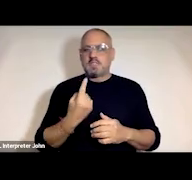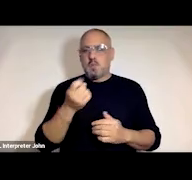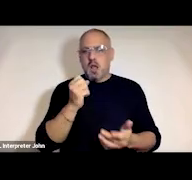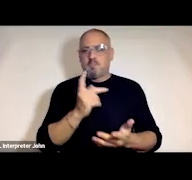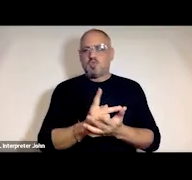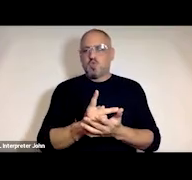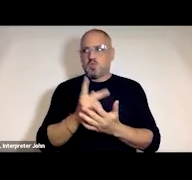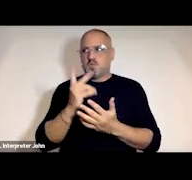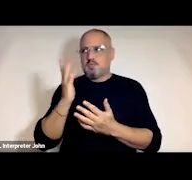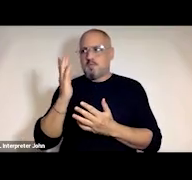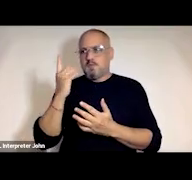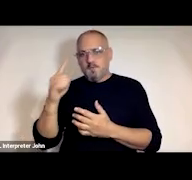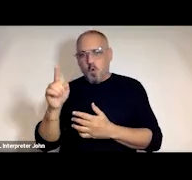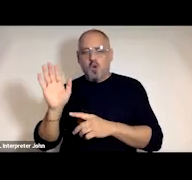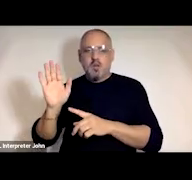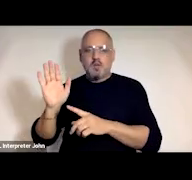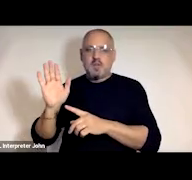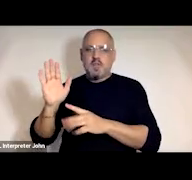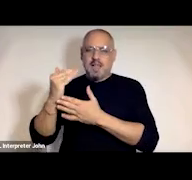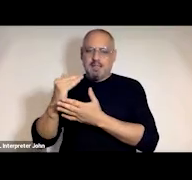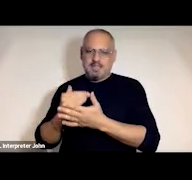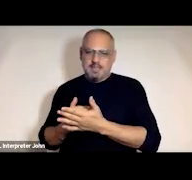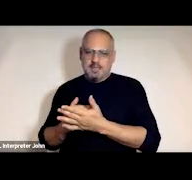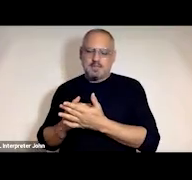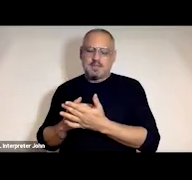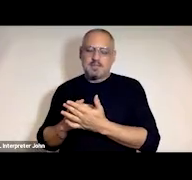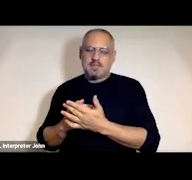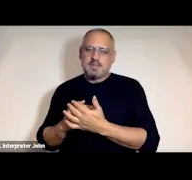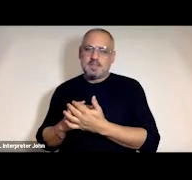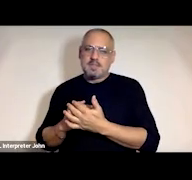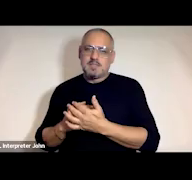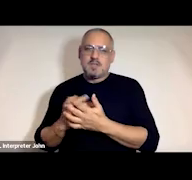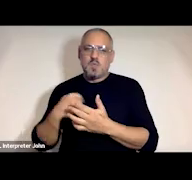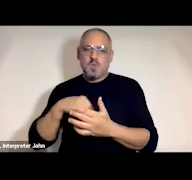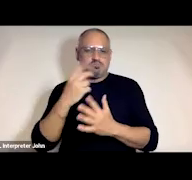according to the listings. And so we're gonna dive a little bit deeper